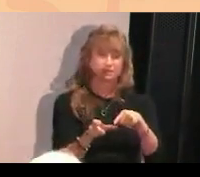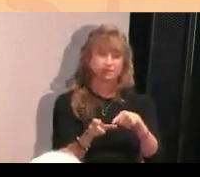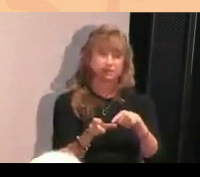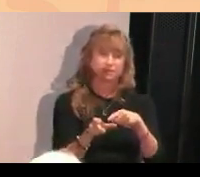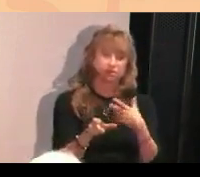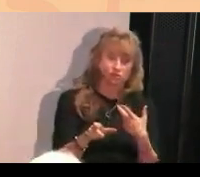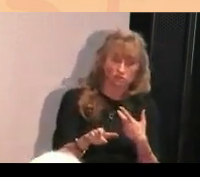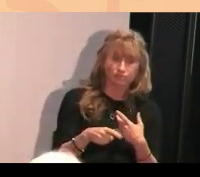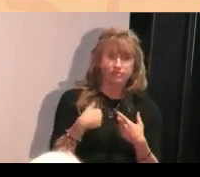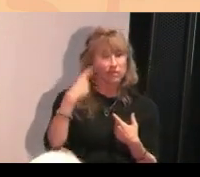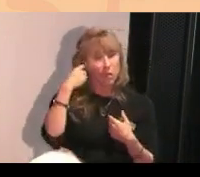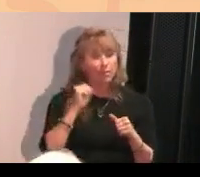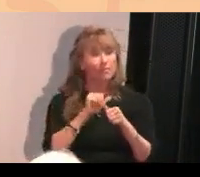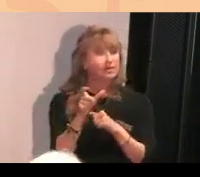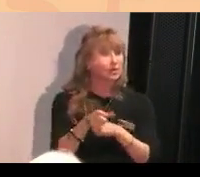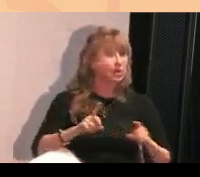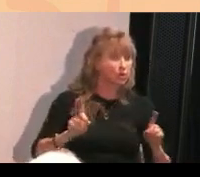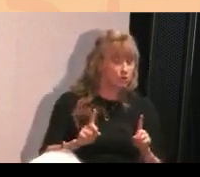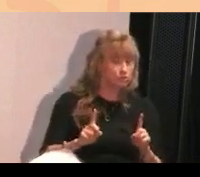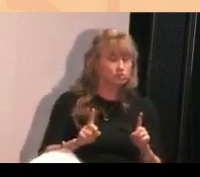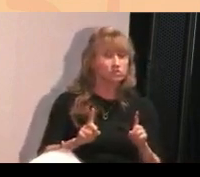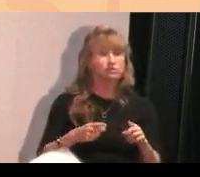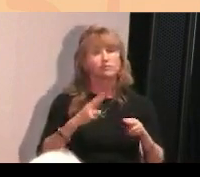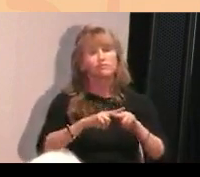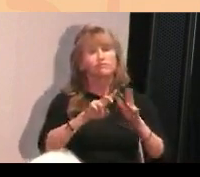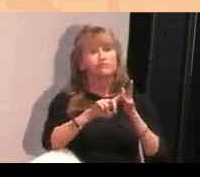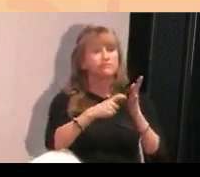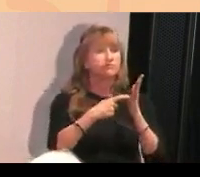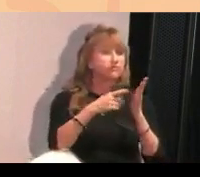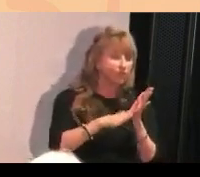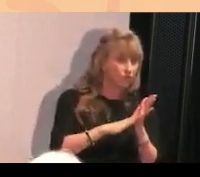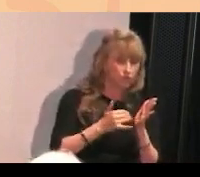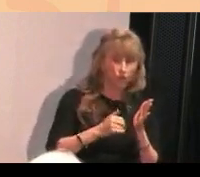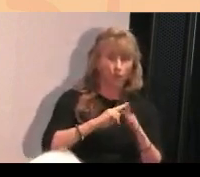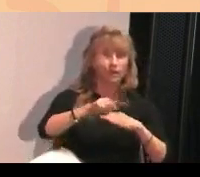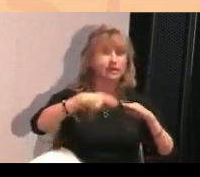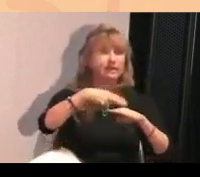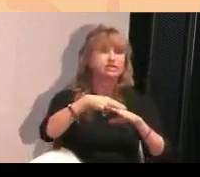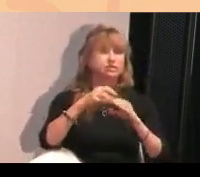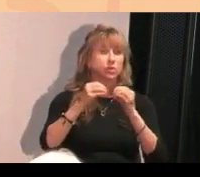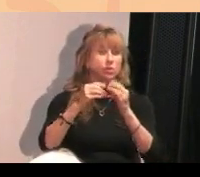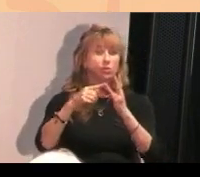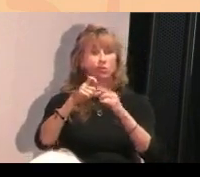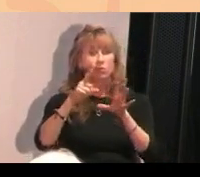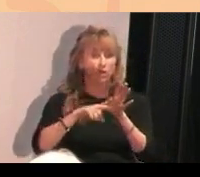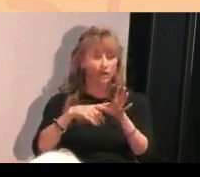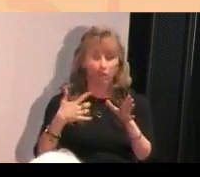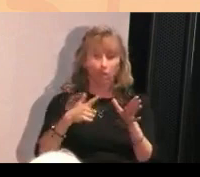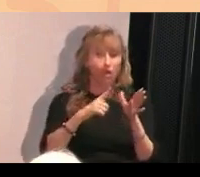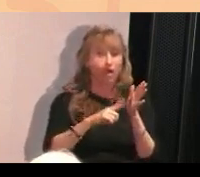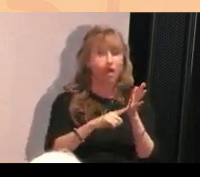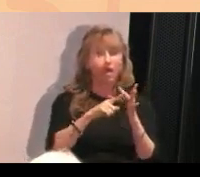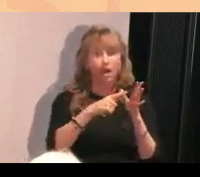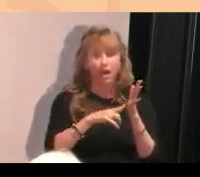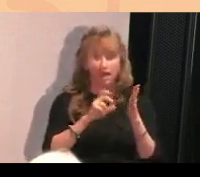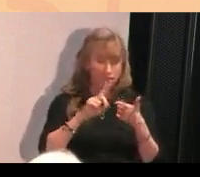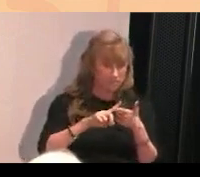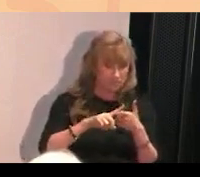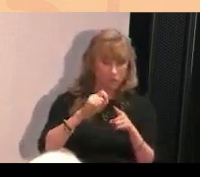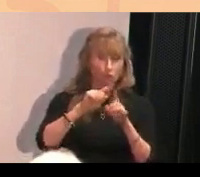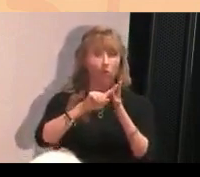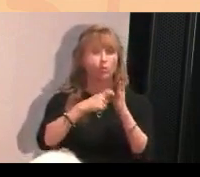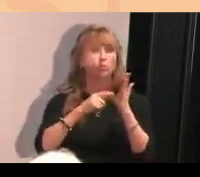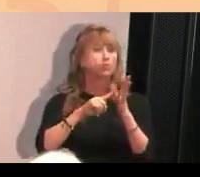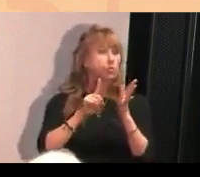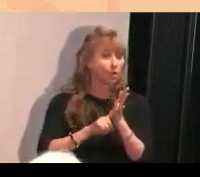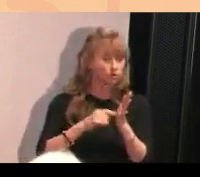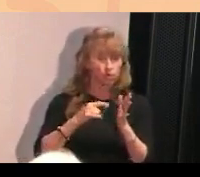terms might be better forum or national body alliance portal and agency to name a few